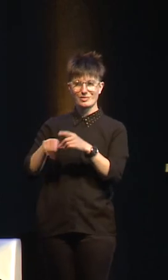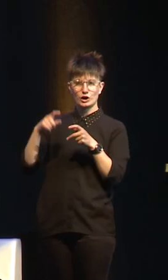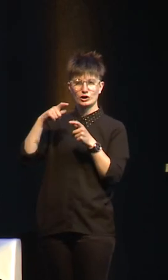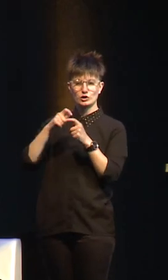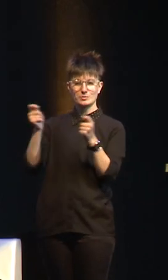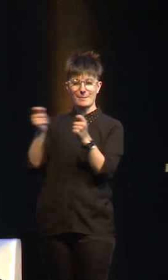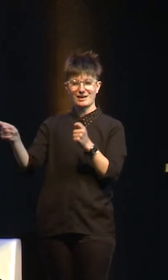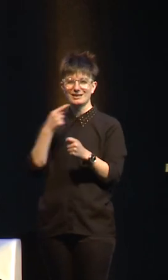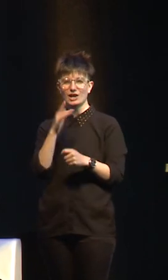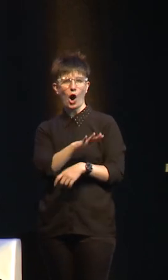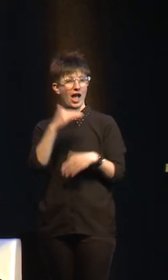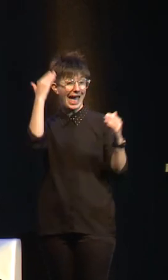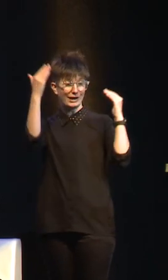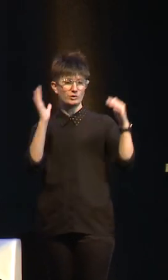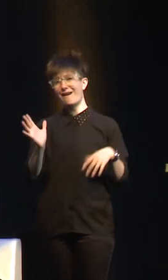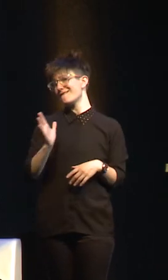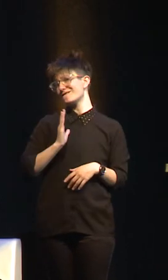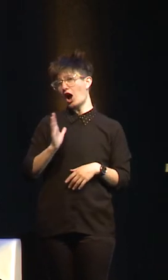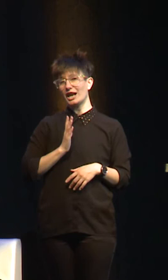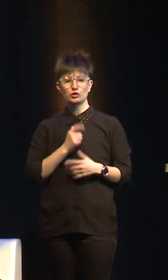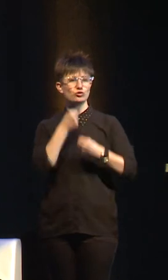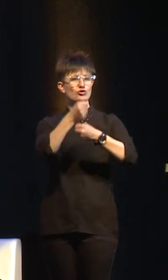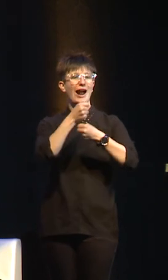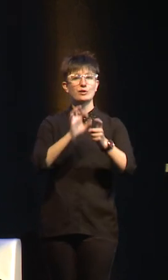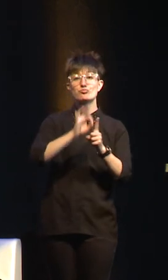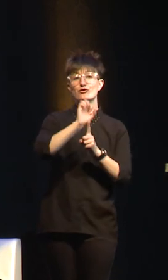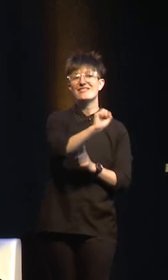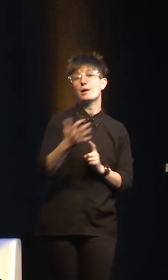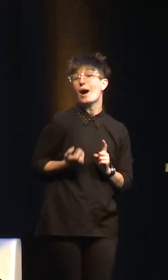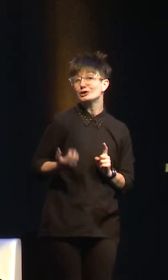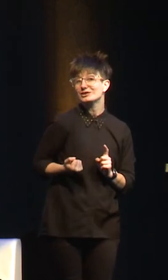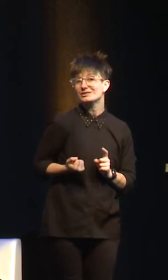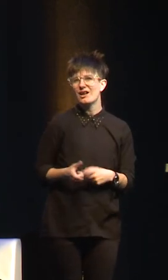nothing of going on strike to improve their wages, and why shouldn't we be allowed to